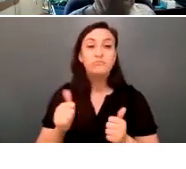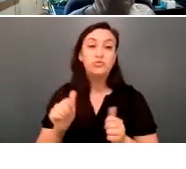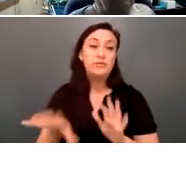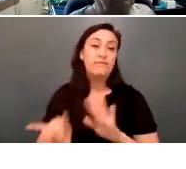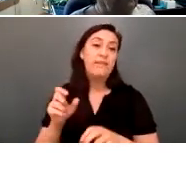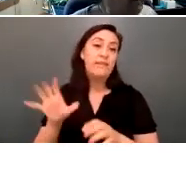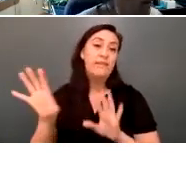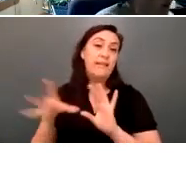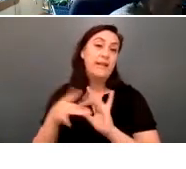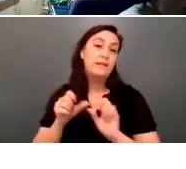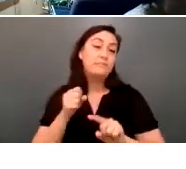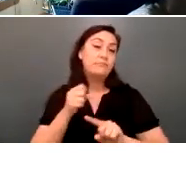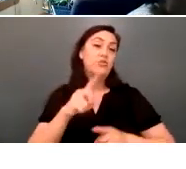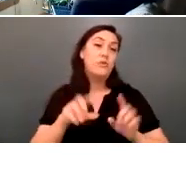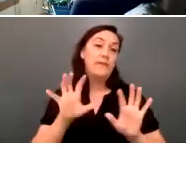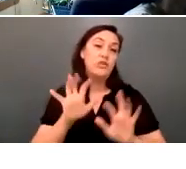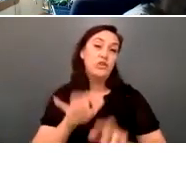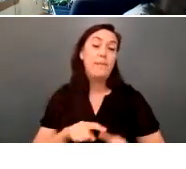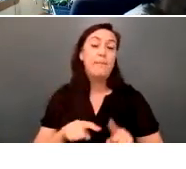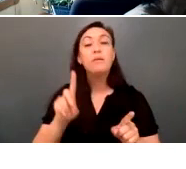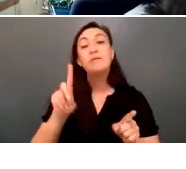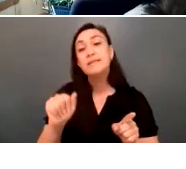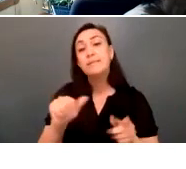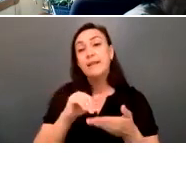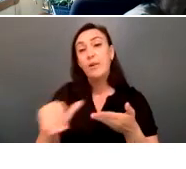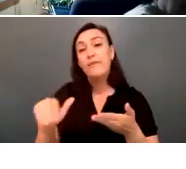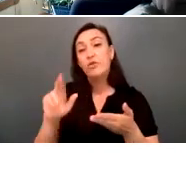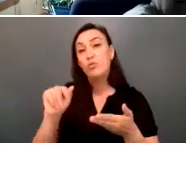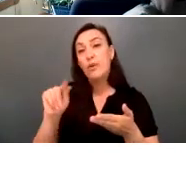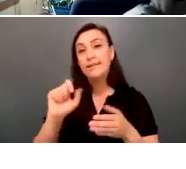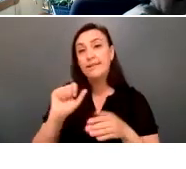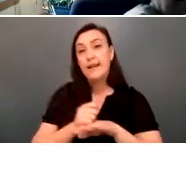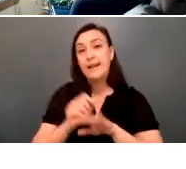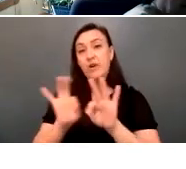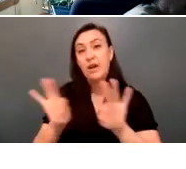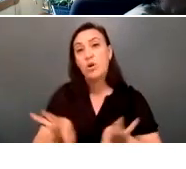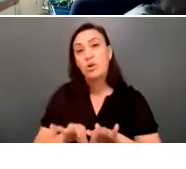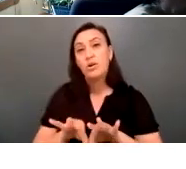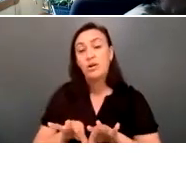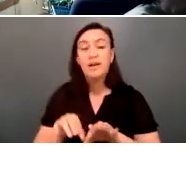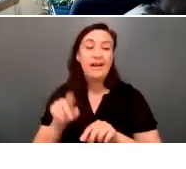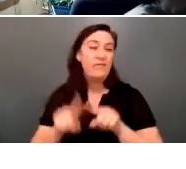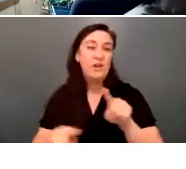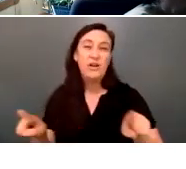but basically we have disability waiver rate setting frameworks and they vary by service. So in the chat Eric,